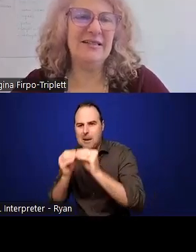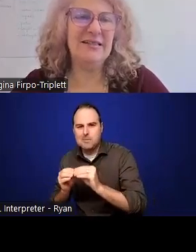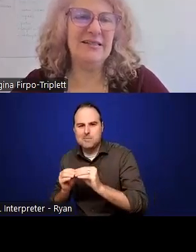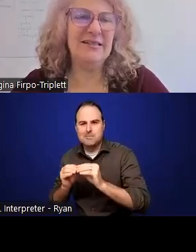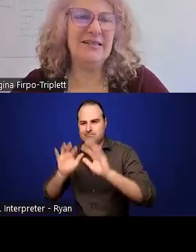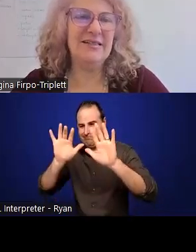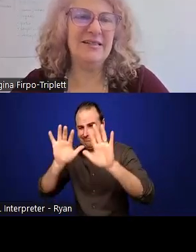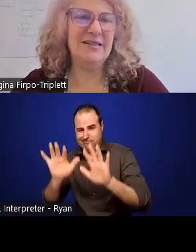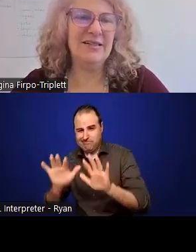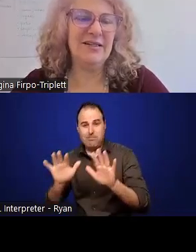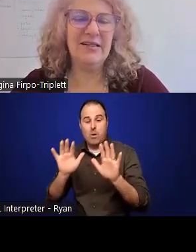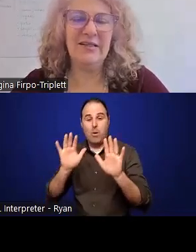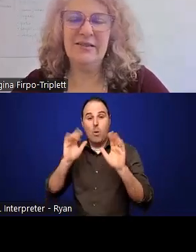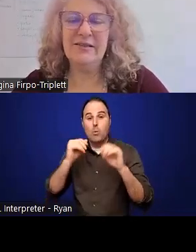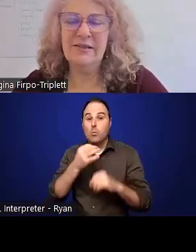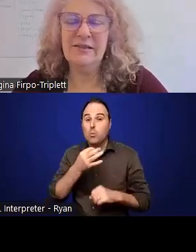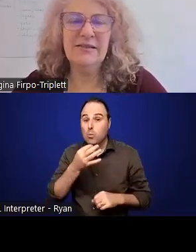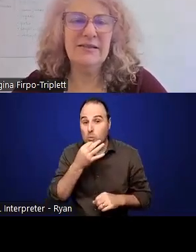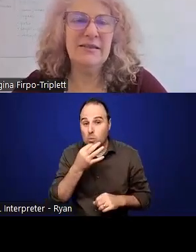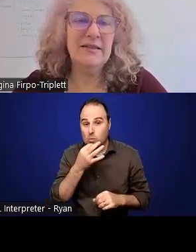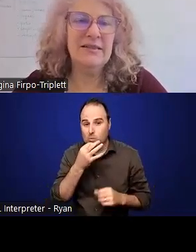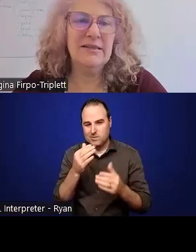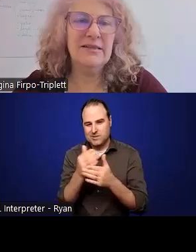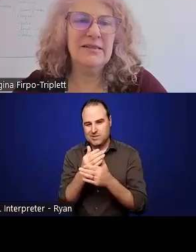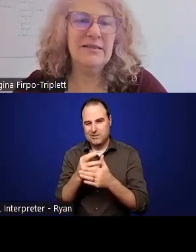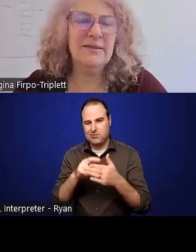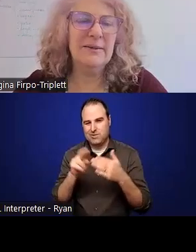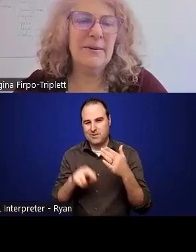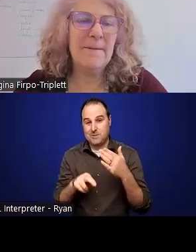everyone soon. And so if you're interested, definitely give us a follow on LinkedIn,